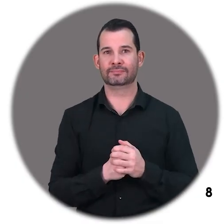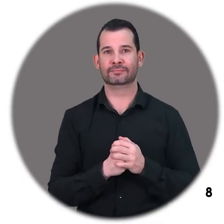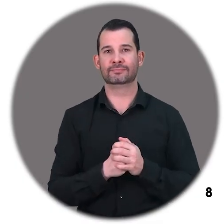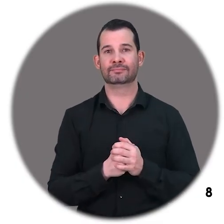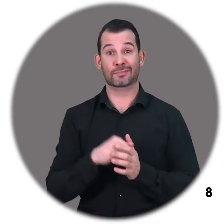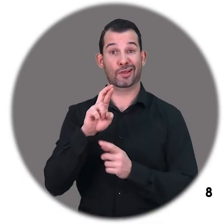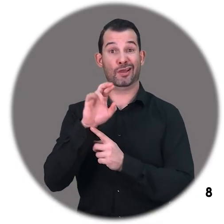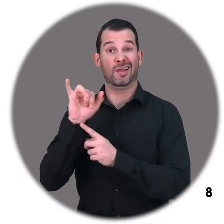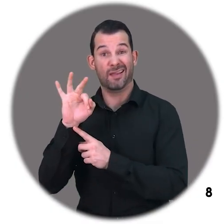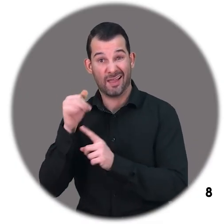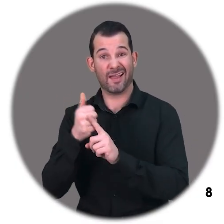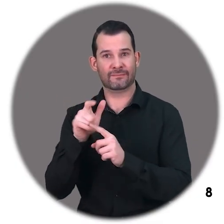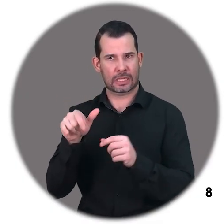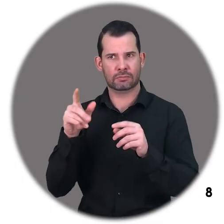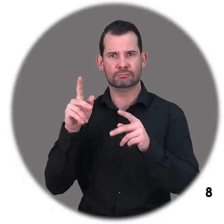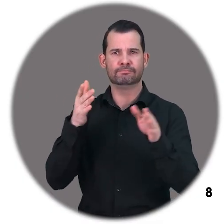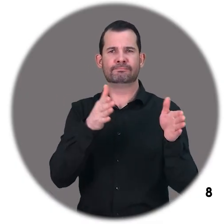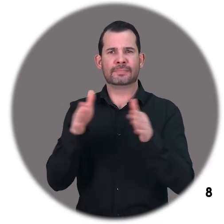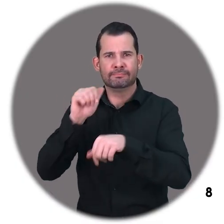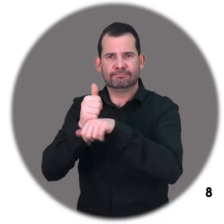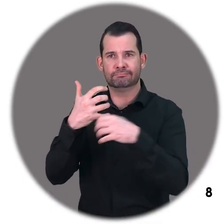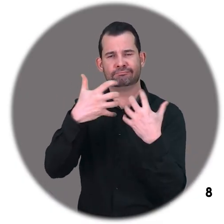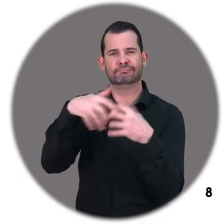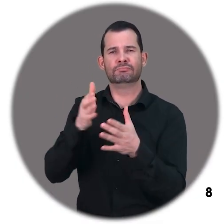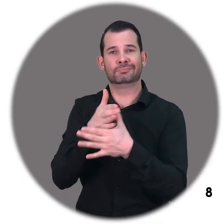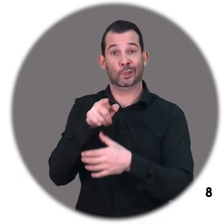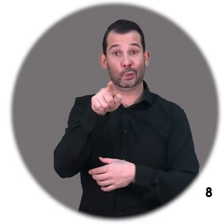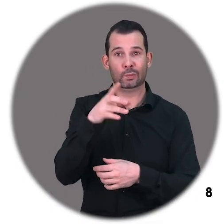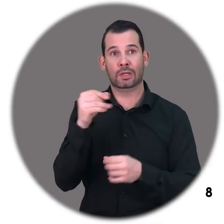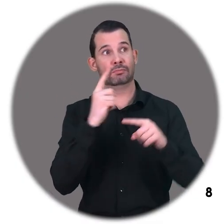A RRIF is an arrangement between you and a carrier that is registered